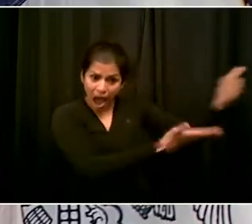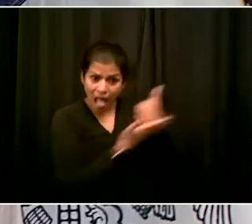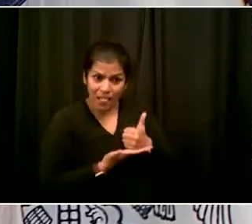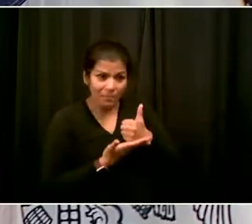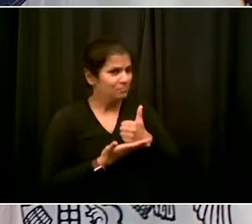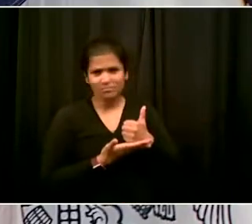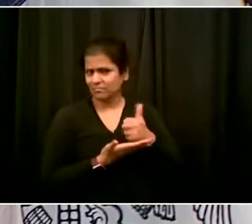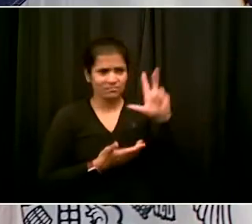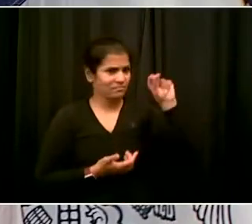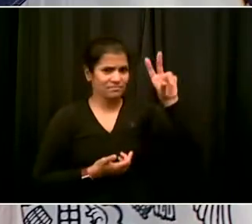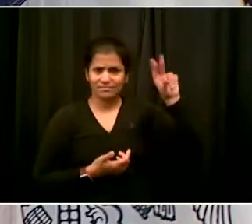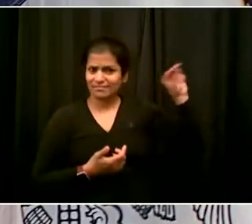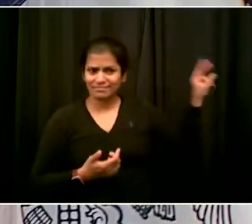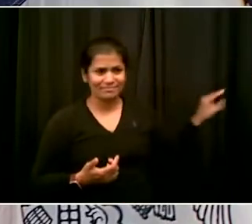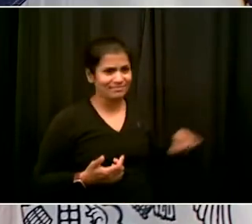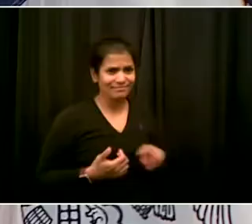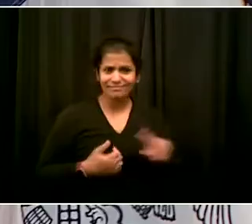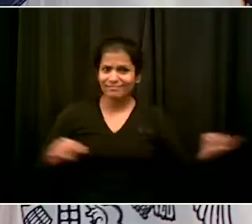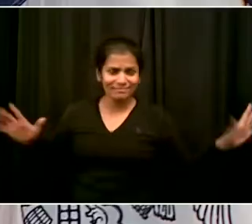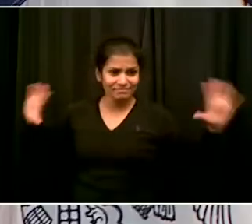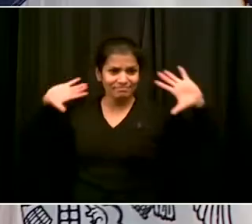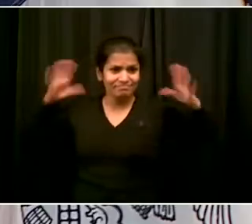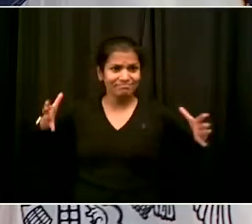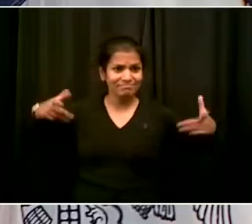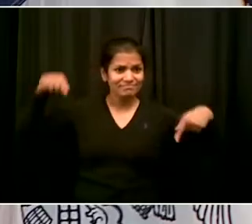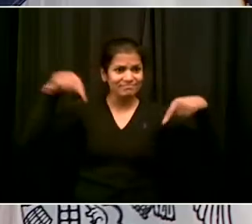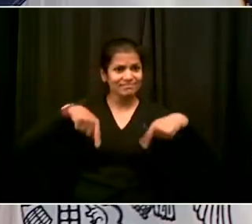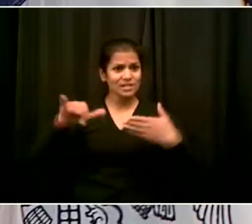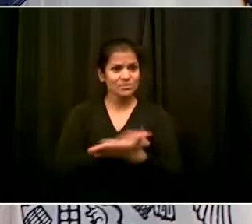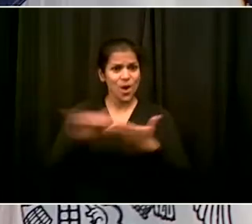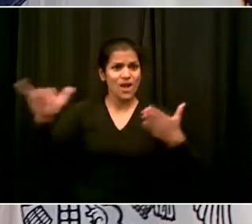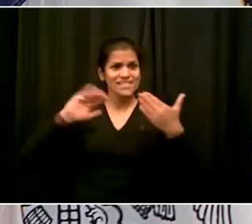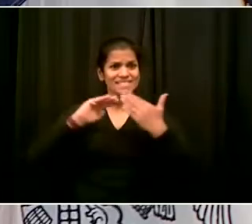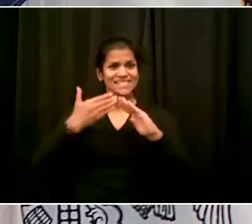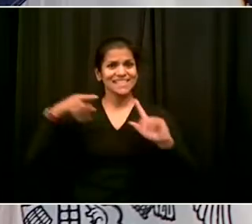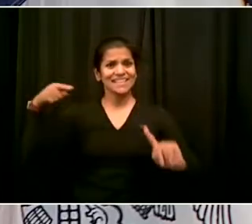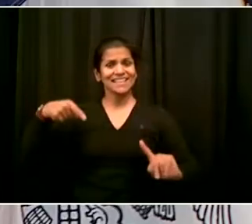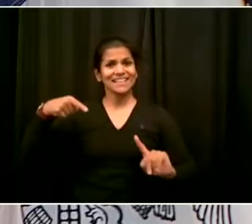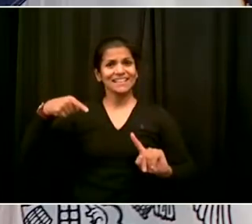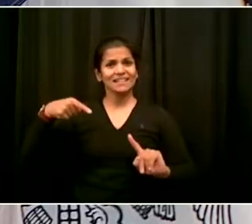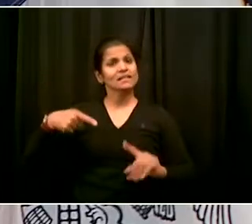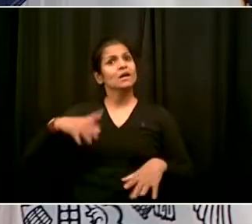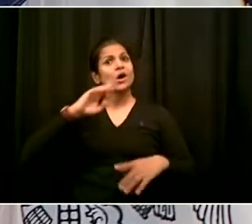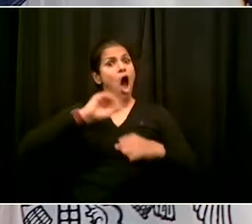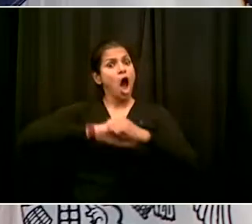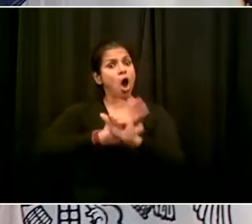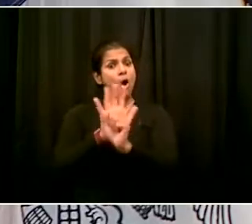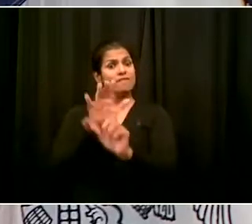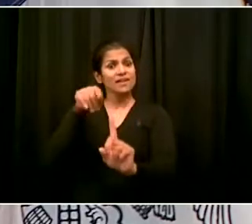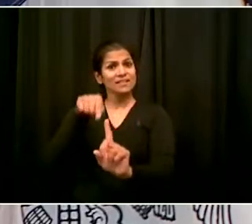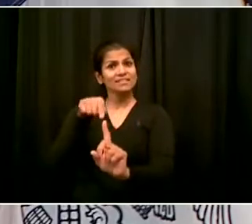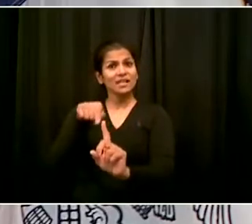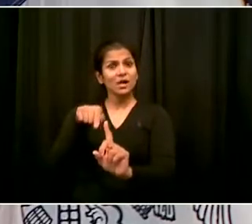NEW YORK CITY CAN DO THINGS THAT NO OTHER PLACE CAN DO, AND WE LEARNED THAT WITH THE PANDEMIC